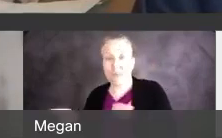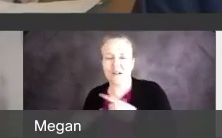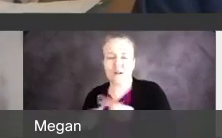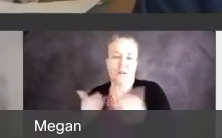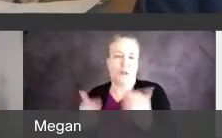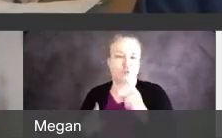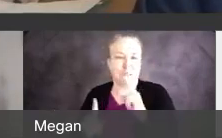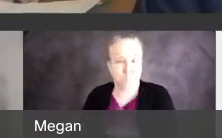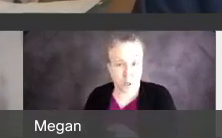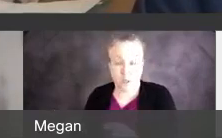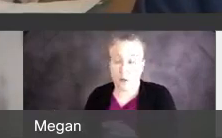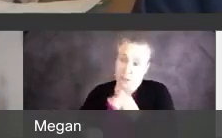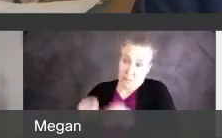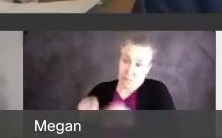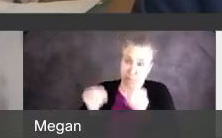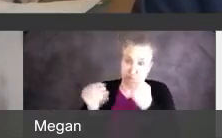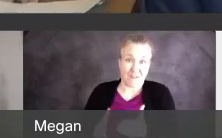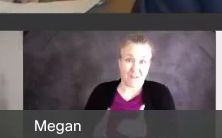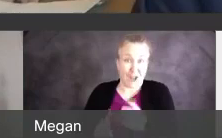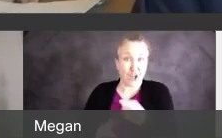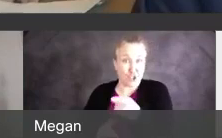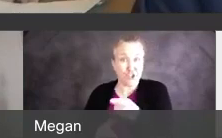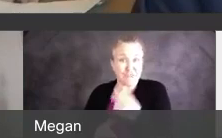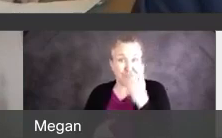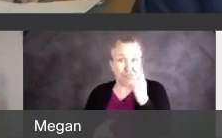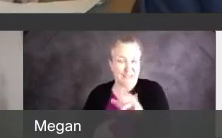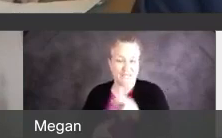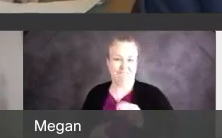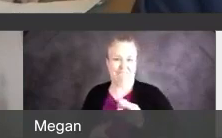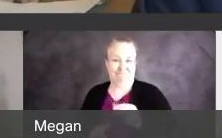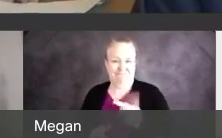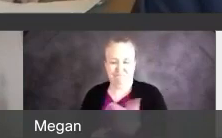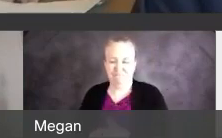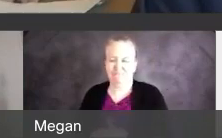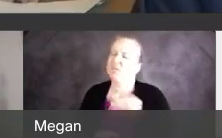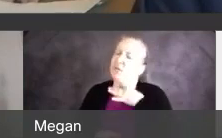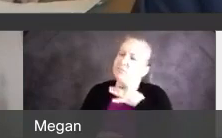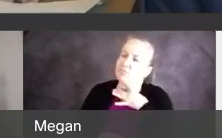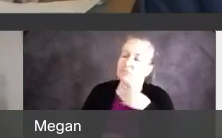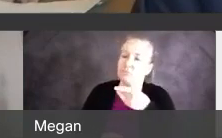providers, you know, continuously for that. I'm just curious if that's also your understanding